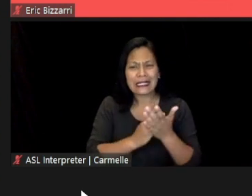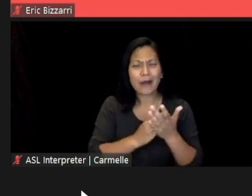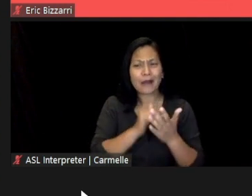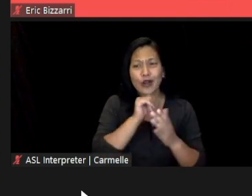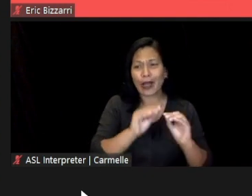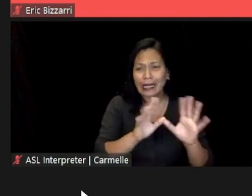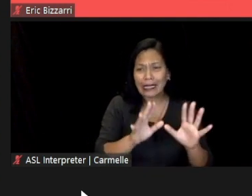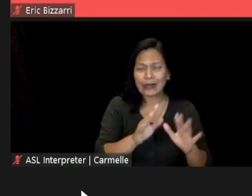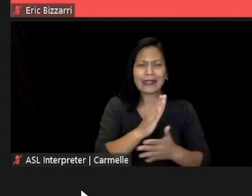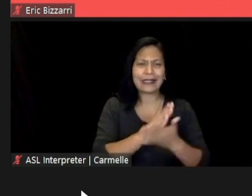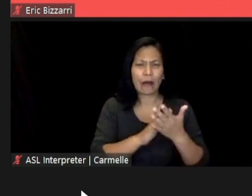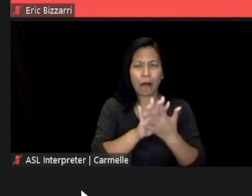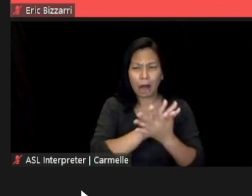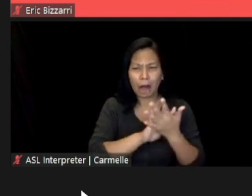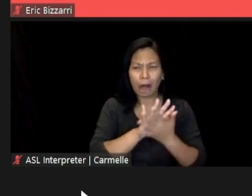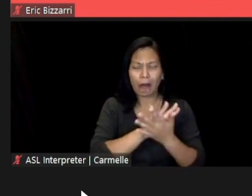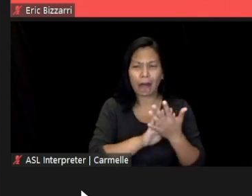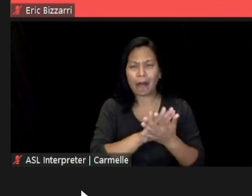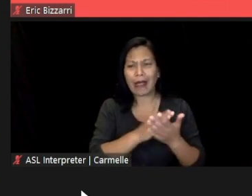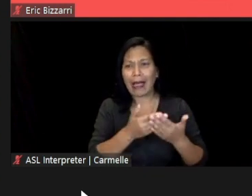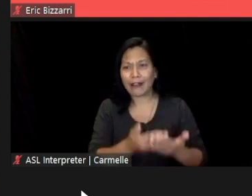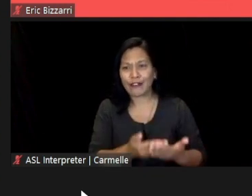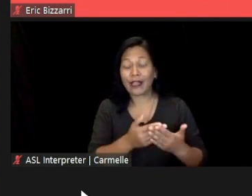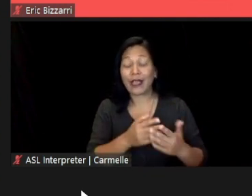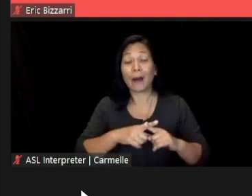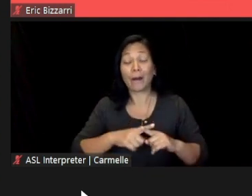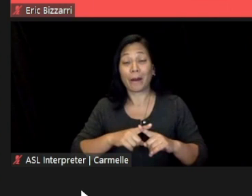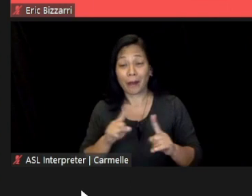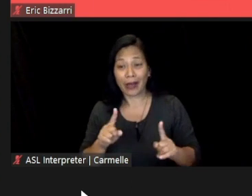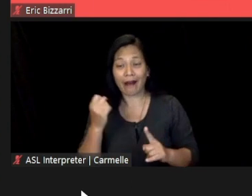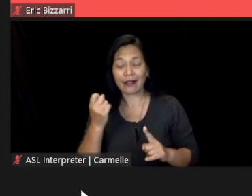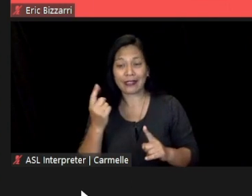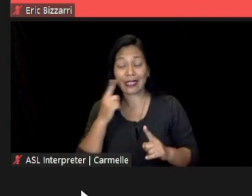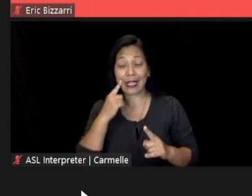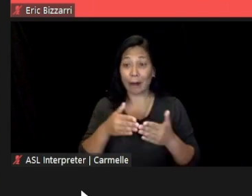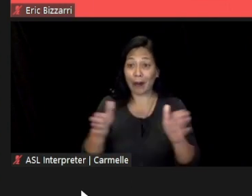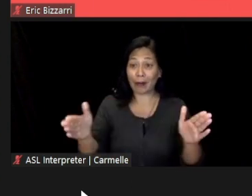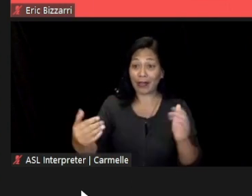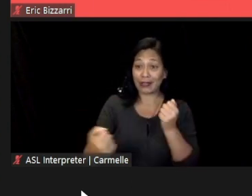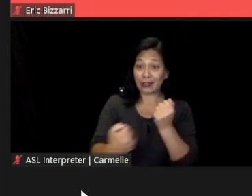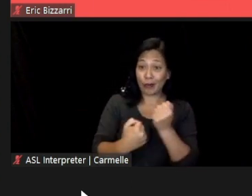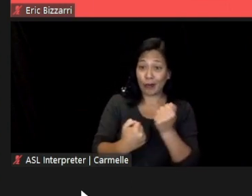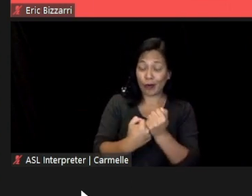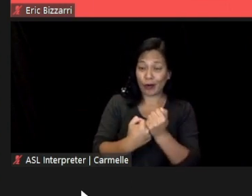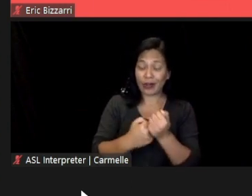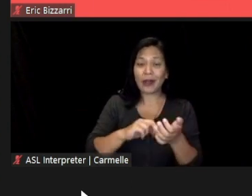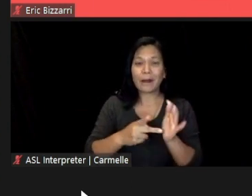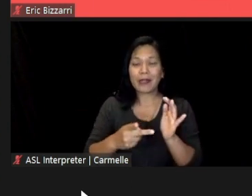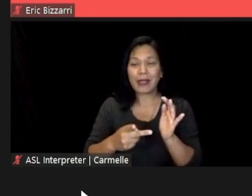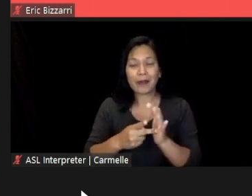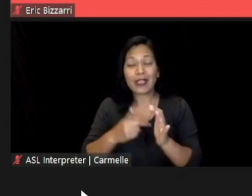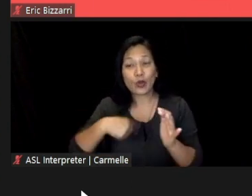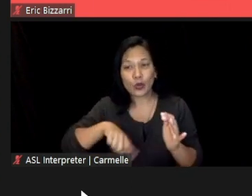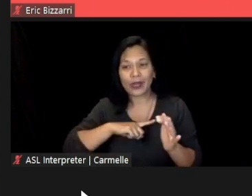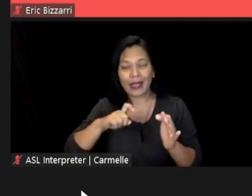But again, as part of the public side of our mandate and our funding, we have to be as transparent as possible.